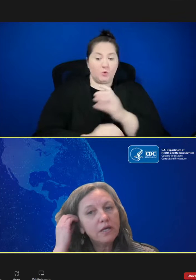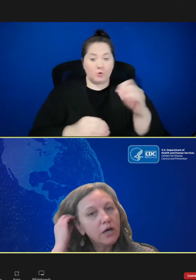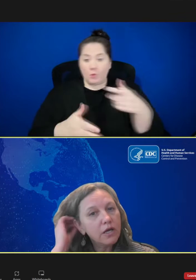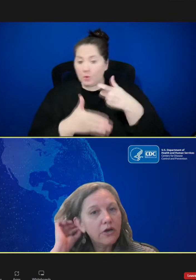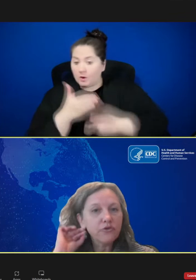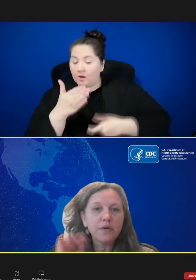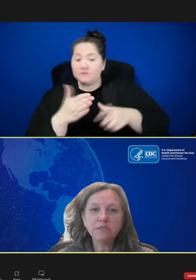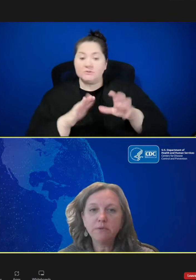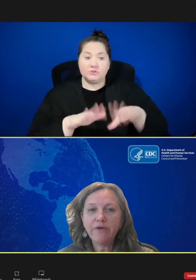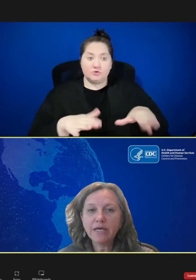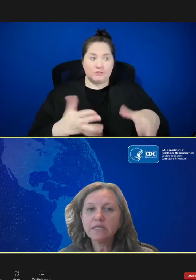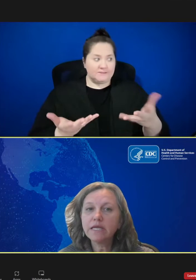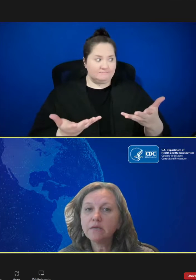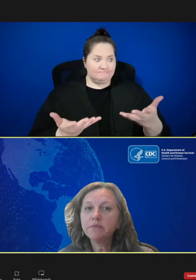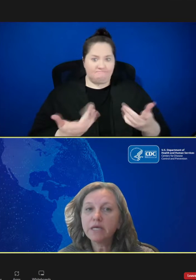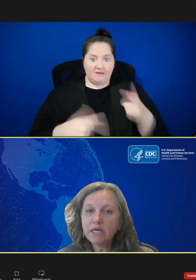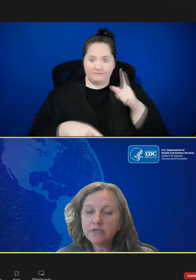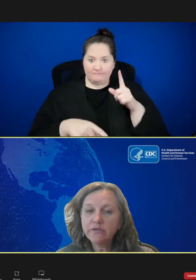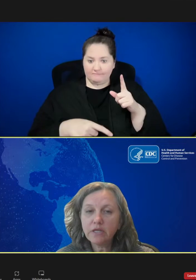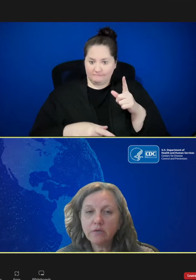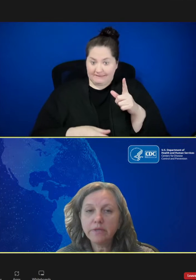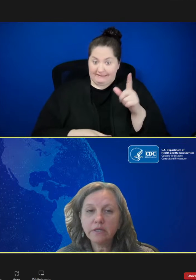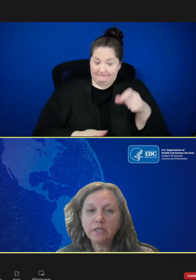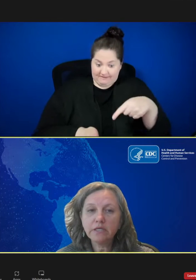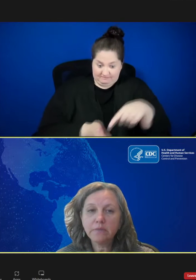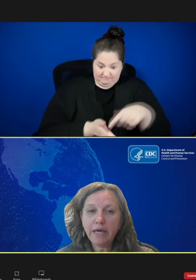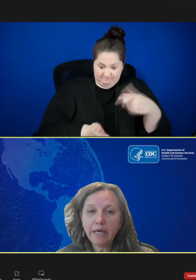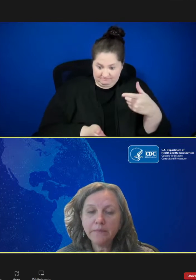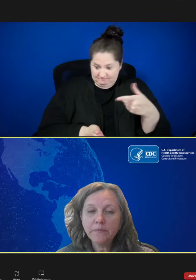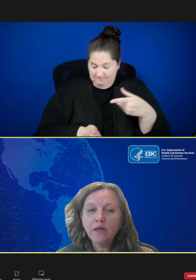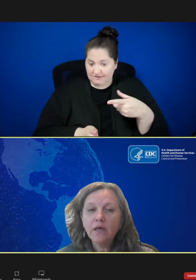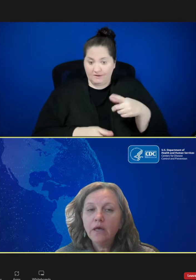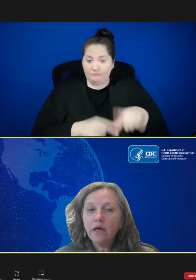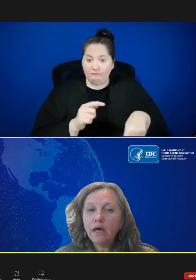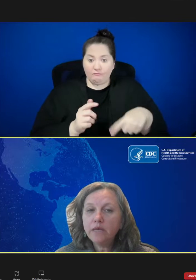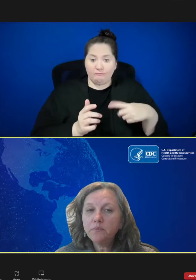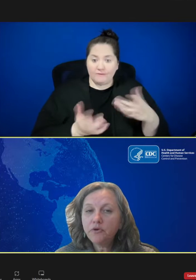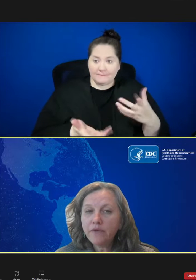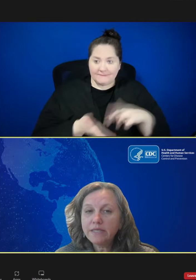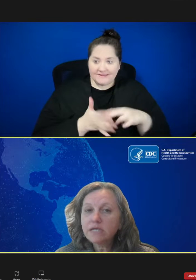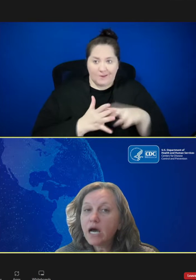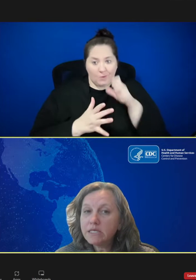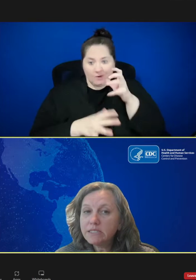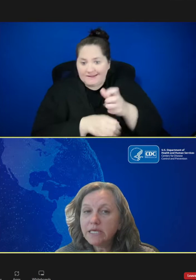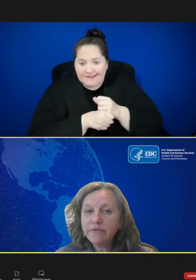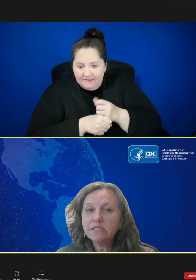not otherwise be vaccinated because of an inability to pay. It provides cost-savings